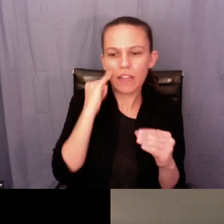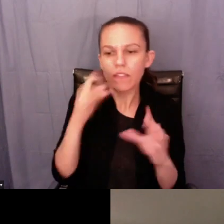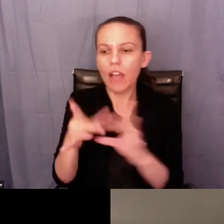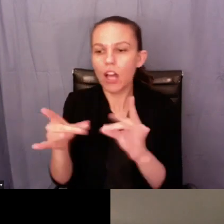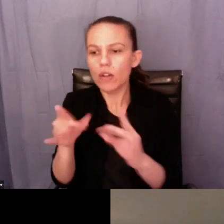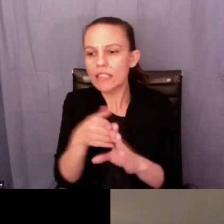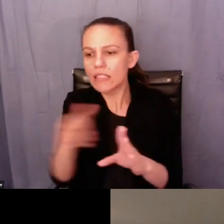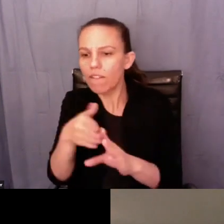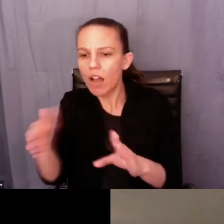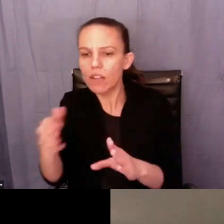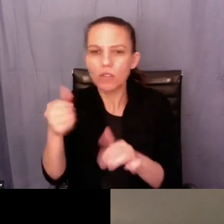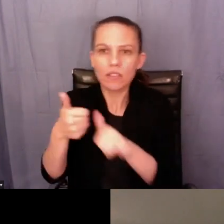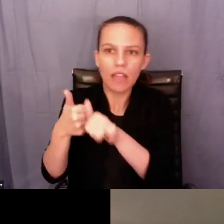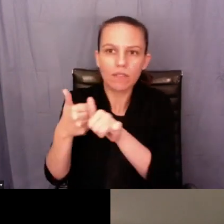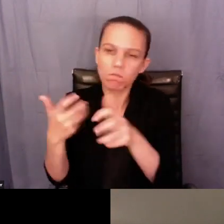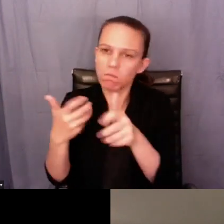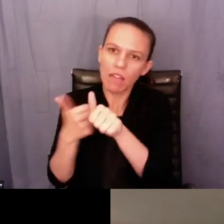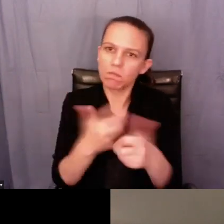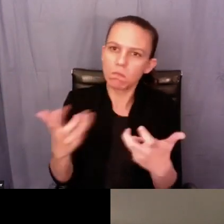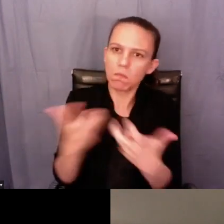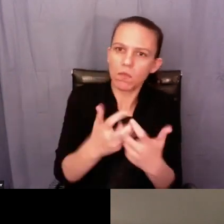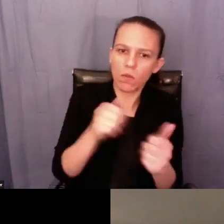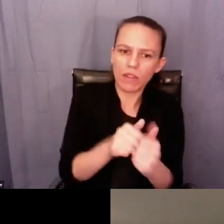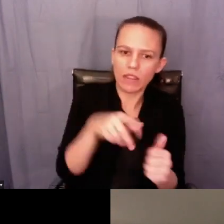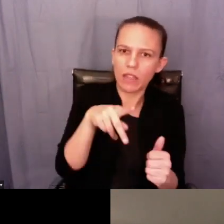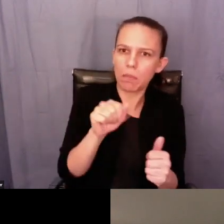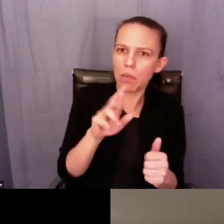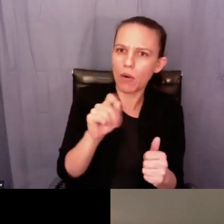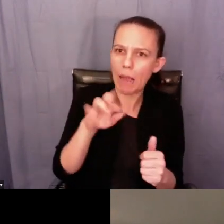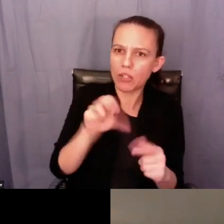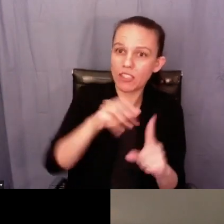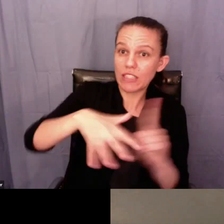parameters of the situation then the utterance is correct it's not important at this point if it is